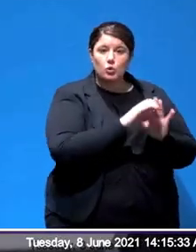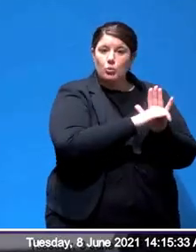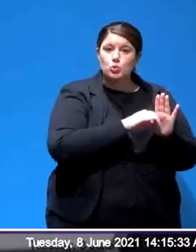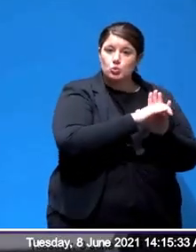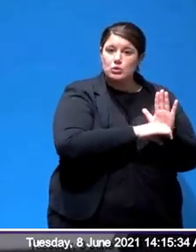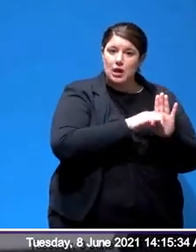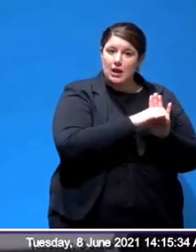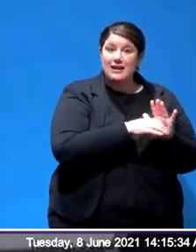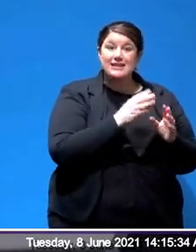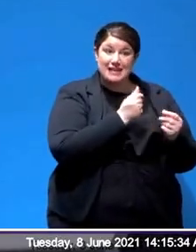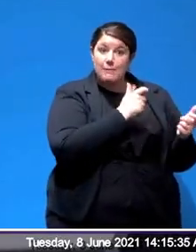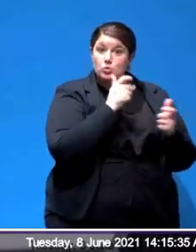supervisors did do that.